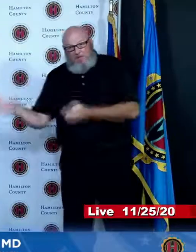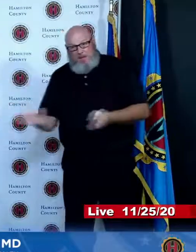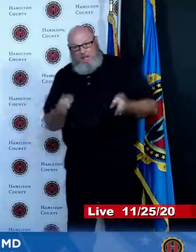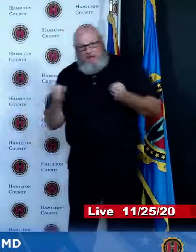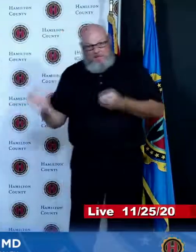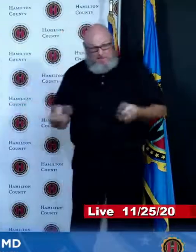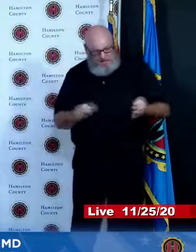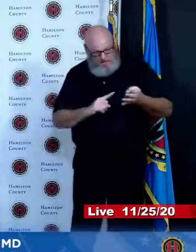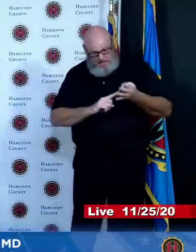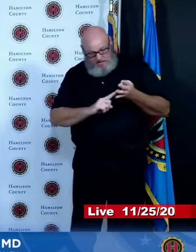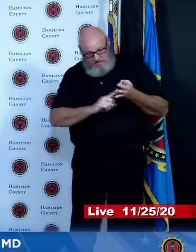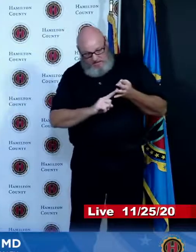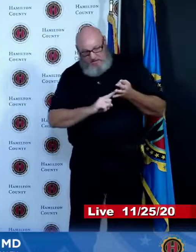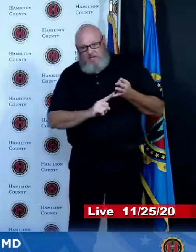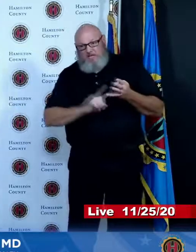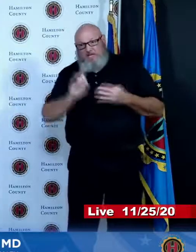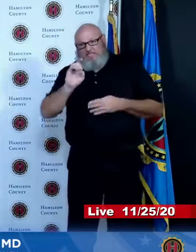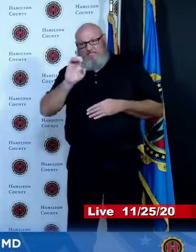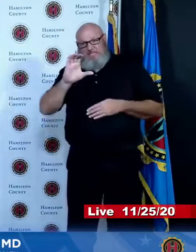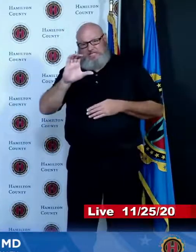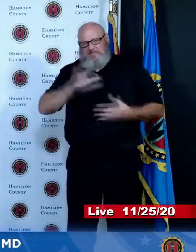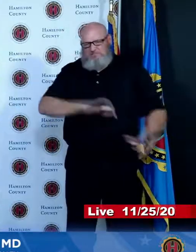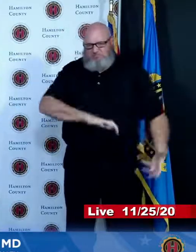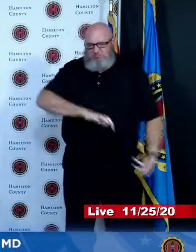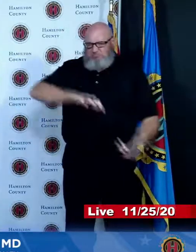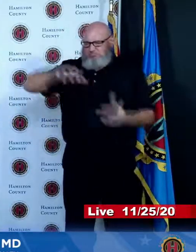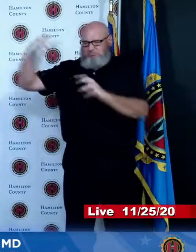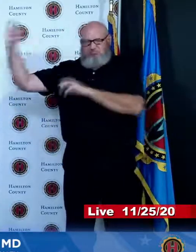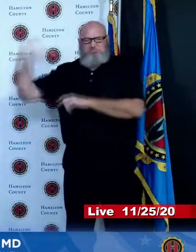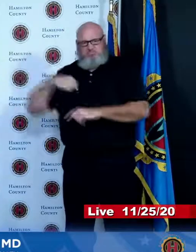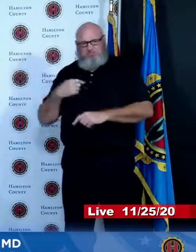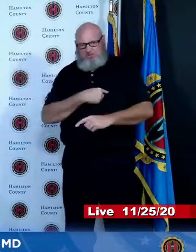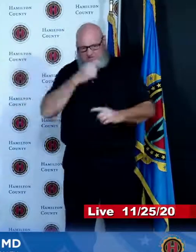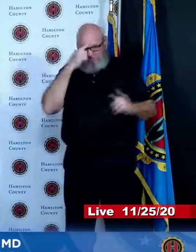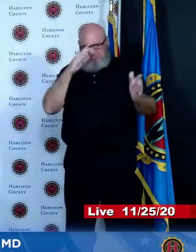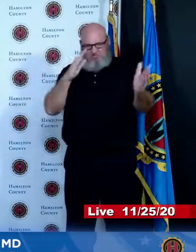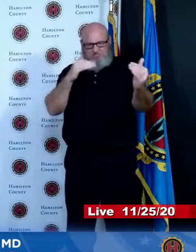I don't know if that answers your question at all but that's kind of what I've been feeling like I